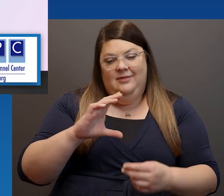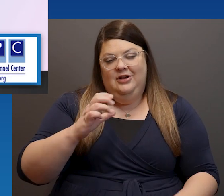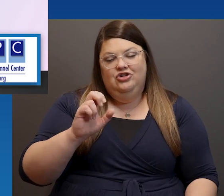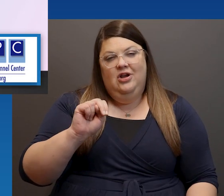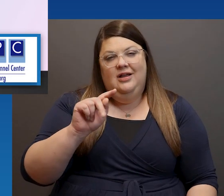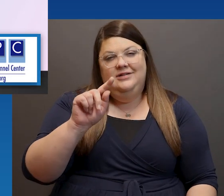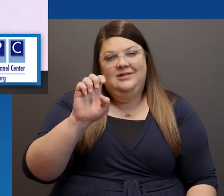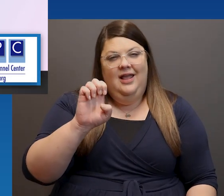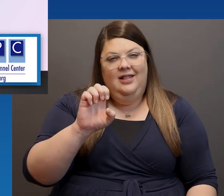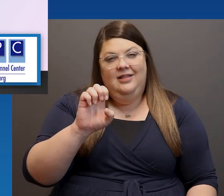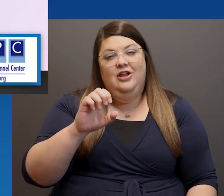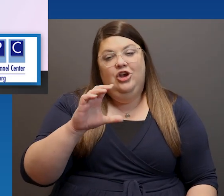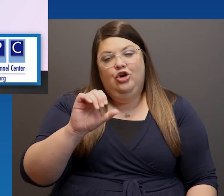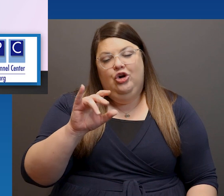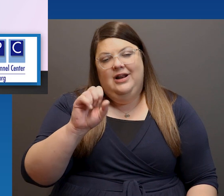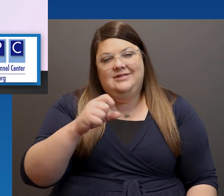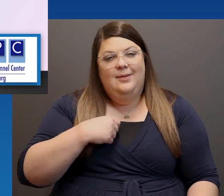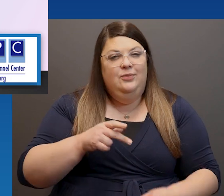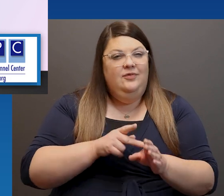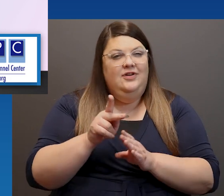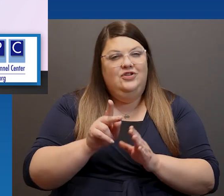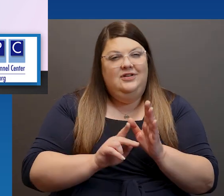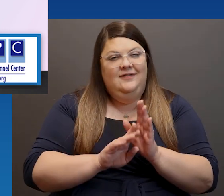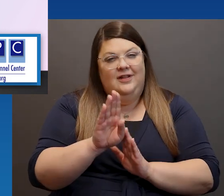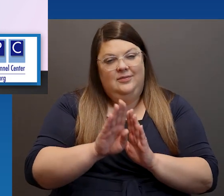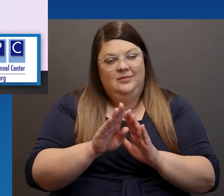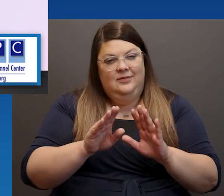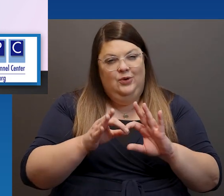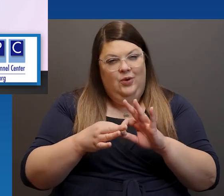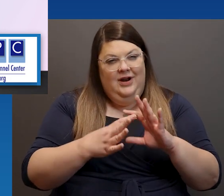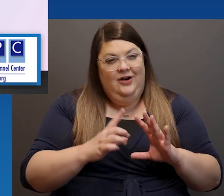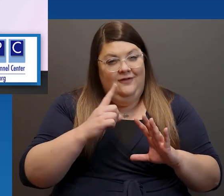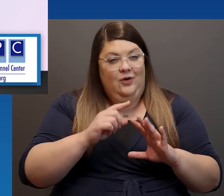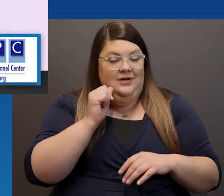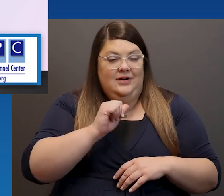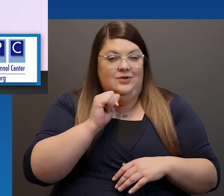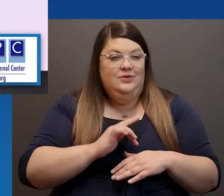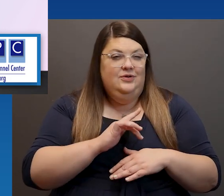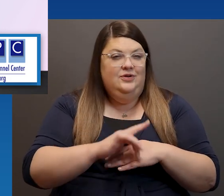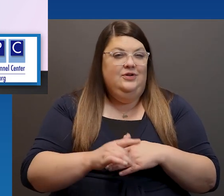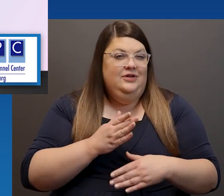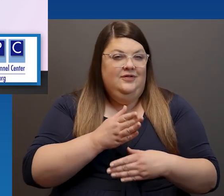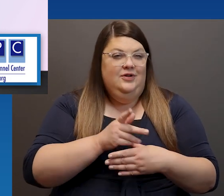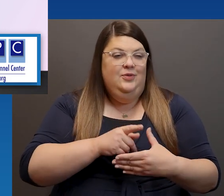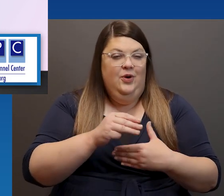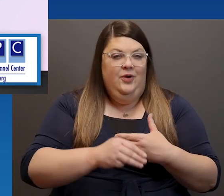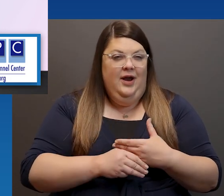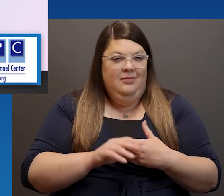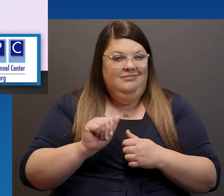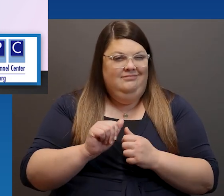I'm the Professional Development Coordinator for the Arizona Early Intervention Program. Today I'll be discussing the purpose